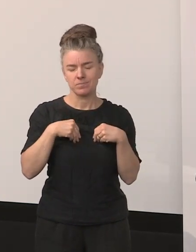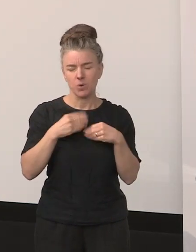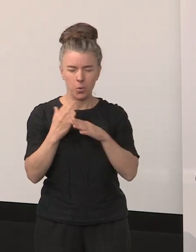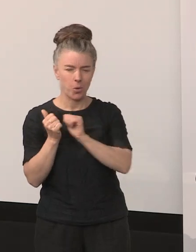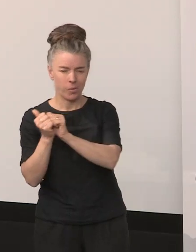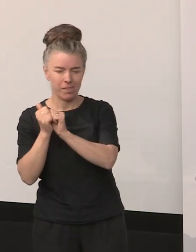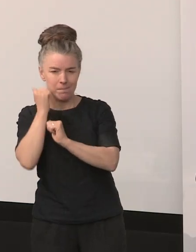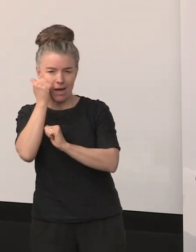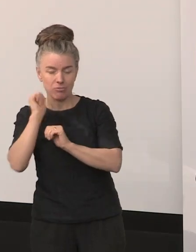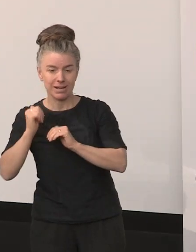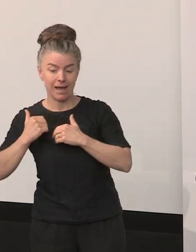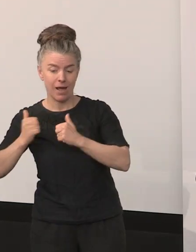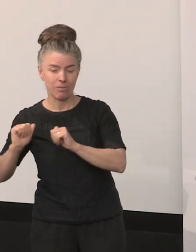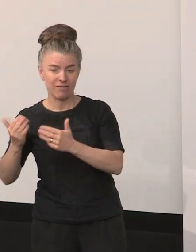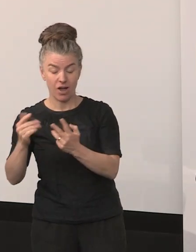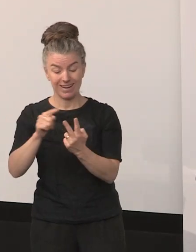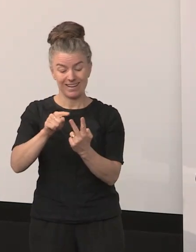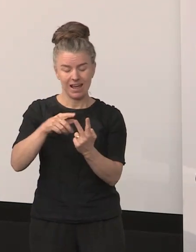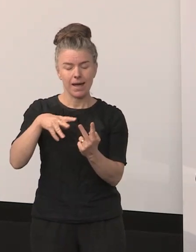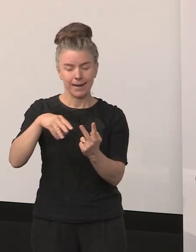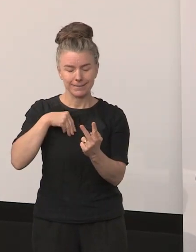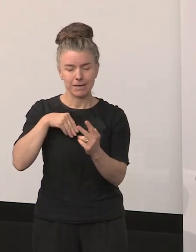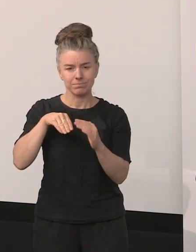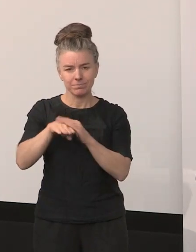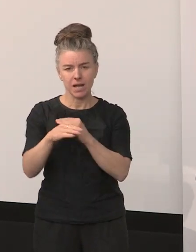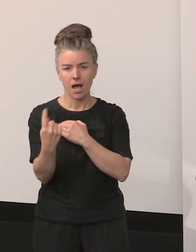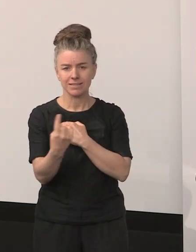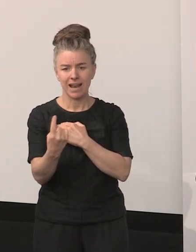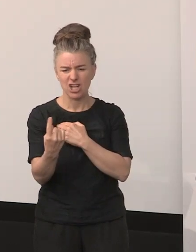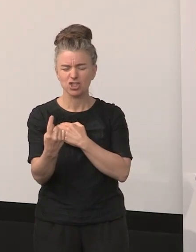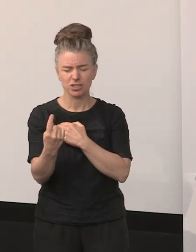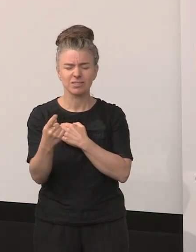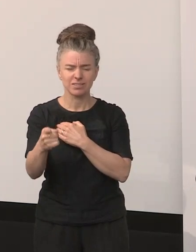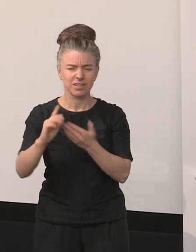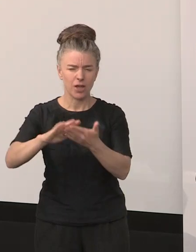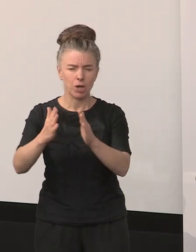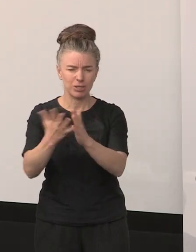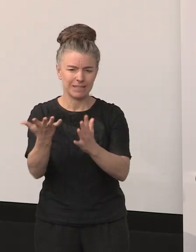Auckland facility. And one agreed to be, in conjunction